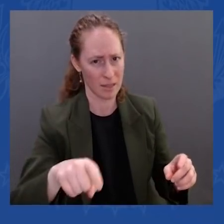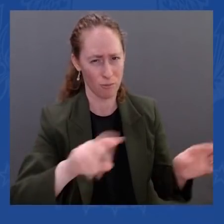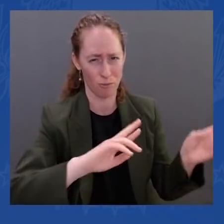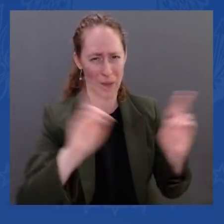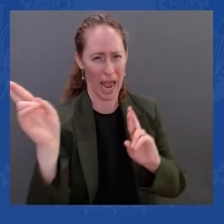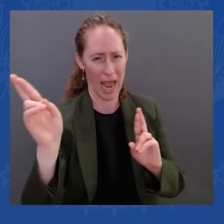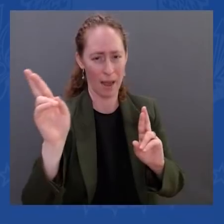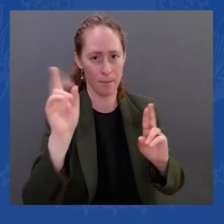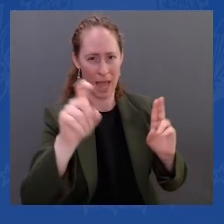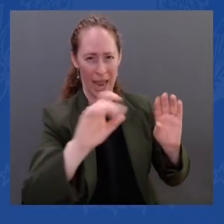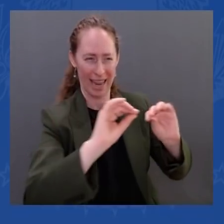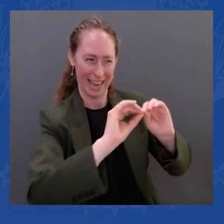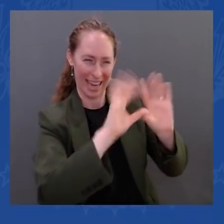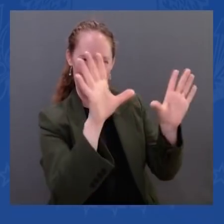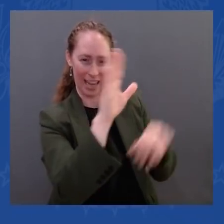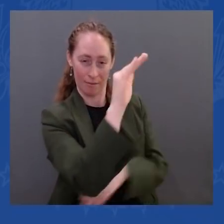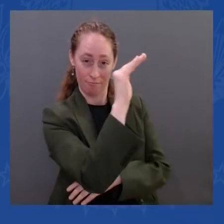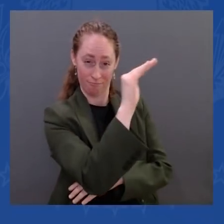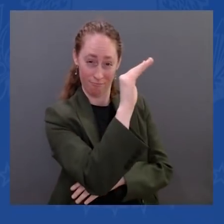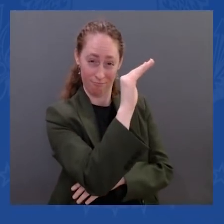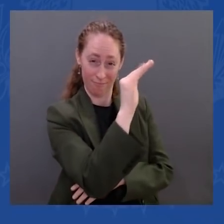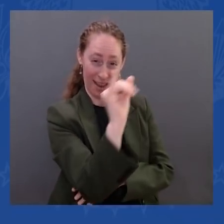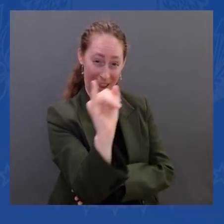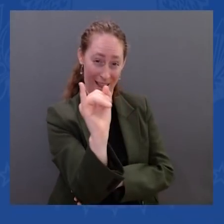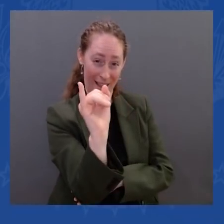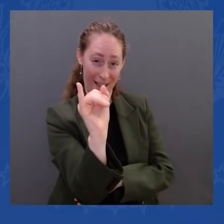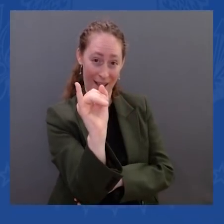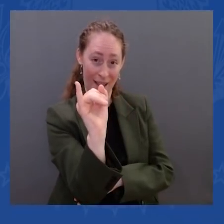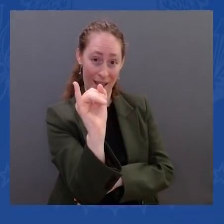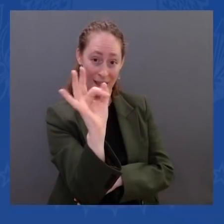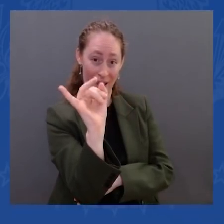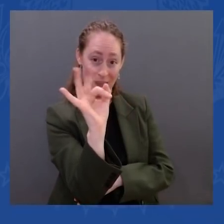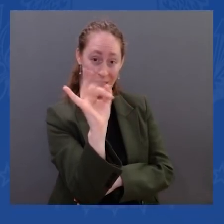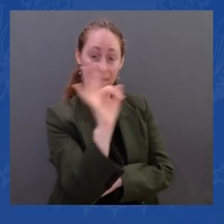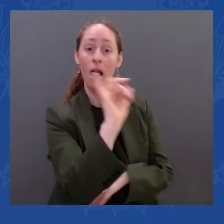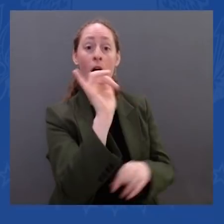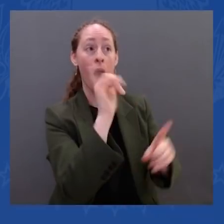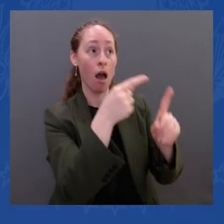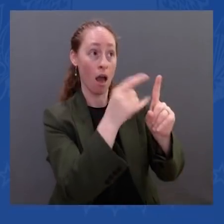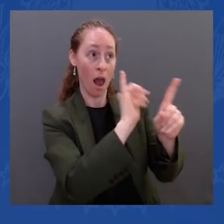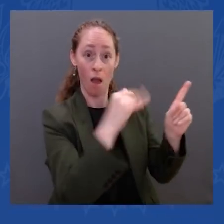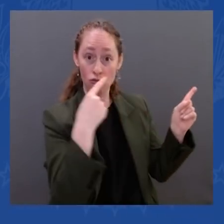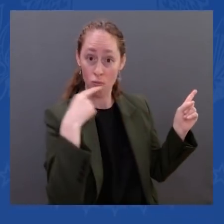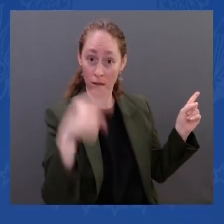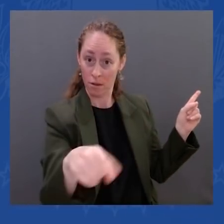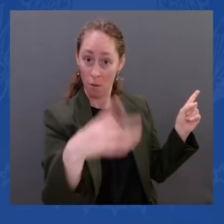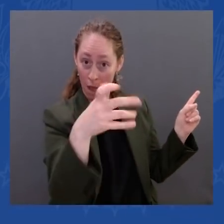in long-term disapprobation by the rest of the community. The Press: Very quickly: You didn't want to get involved